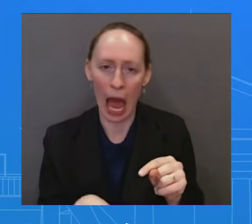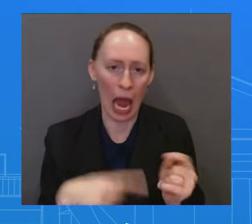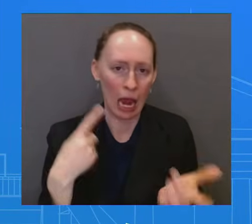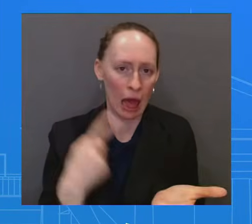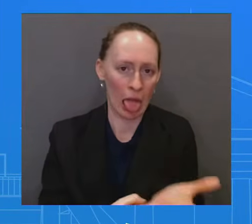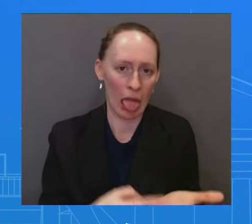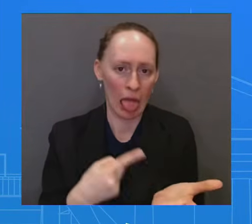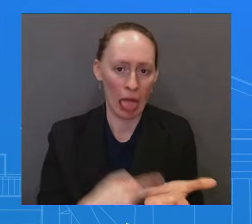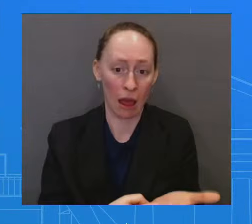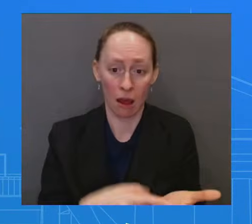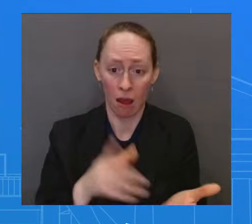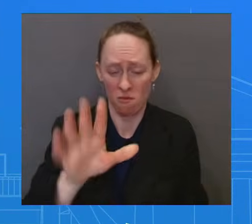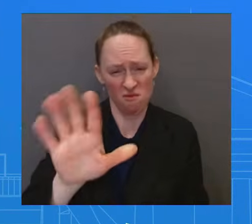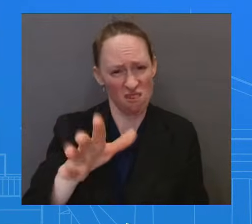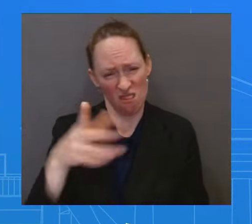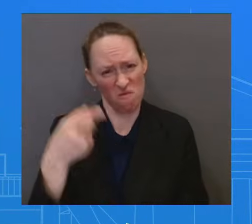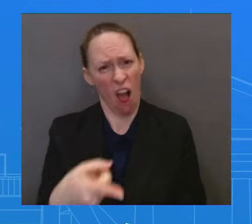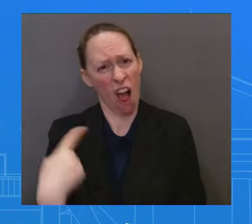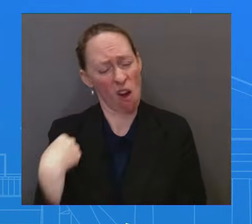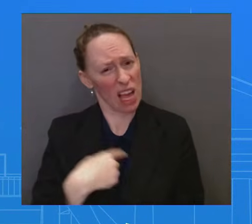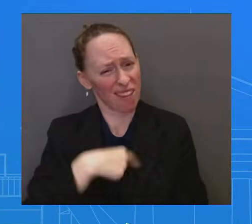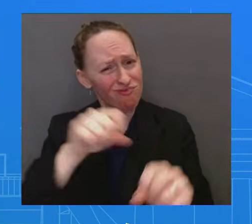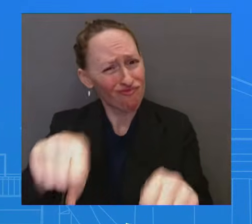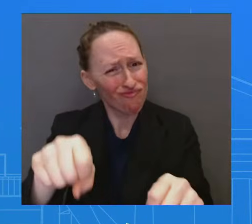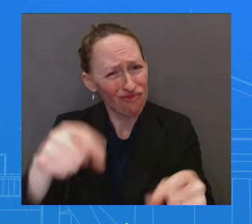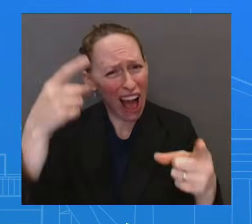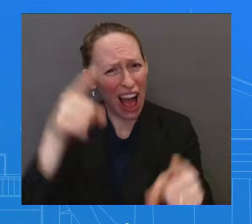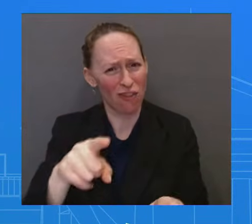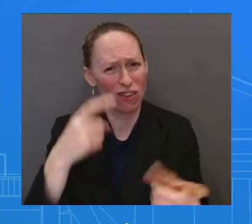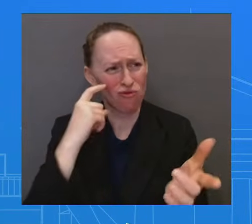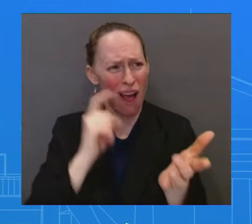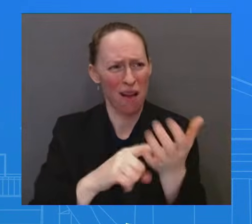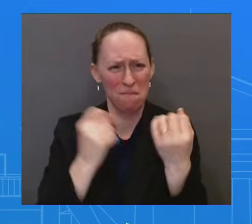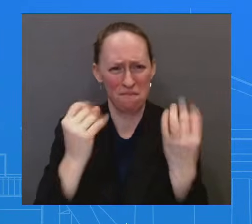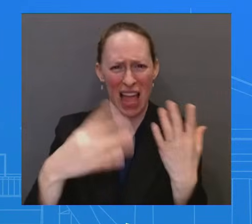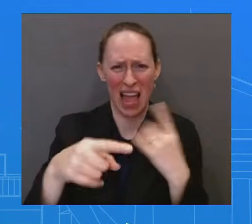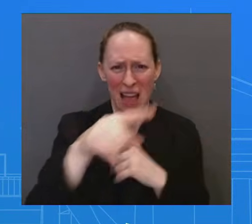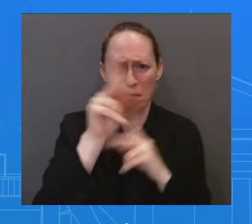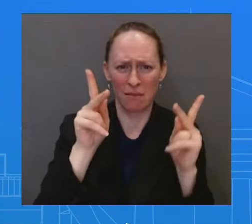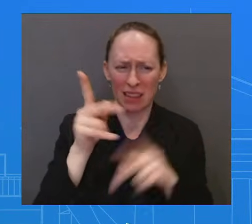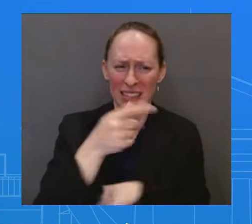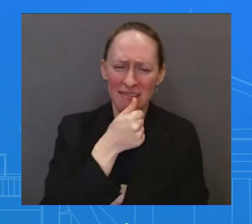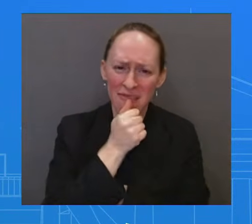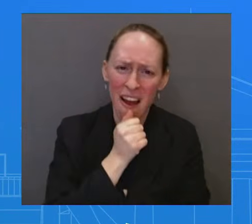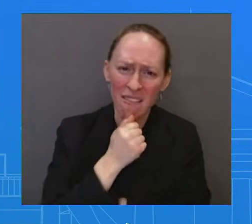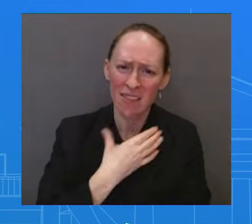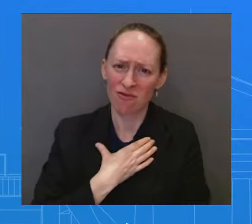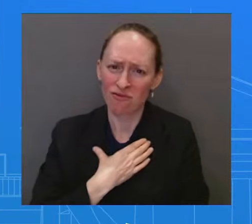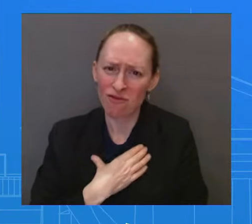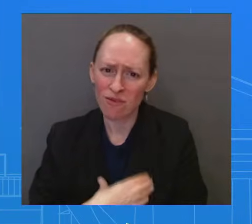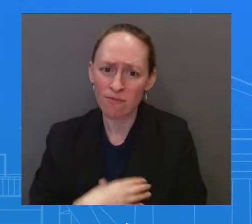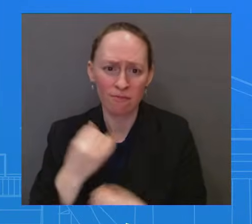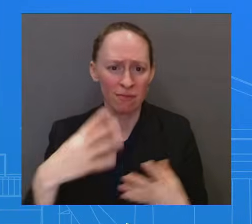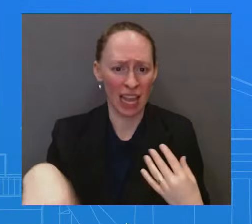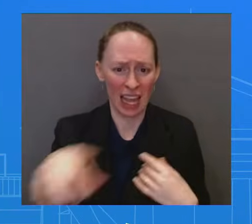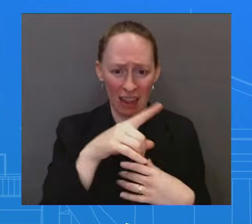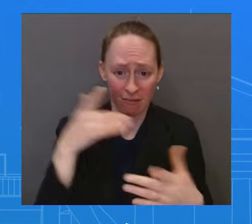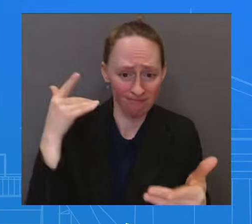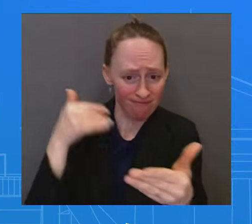hunger, obviously, but altho- -- also health needs as well. And with winter coming, harsh -- harsher weather is going to make it tougher